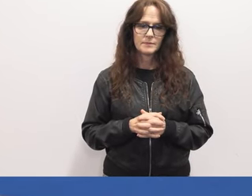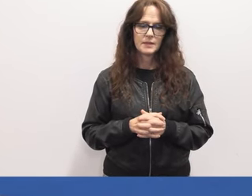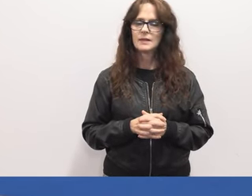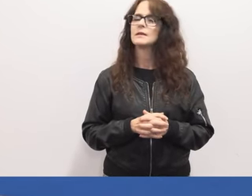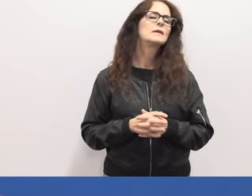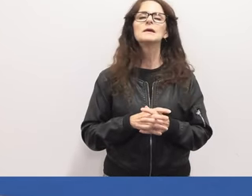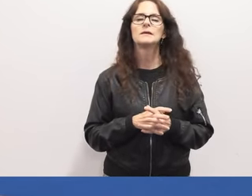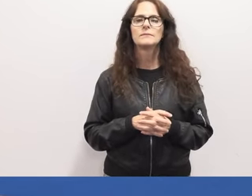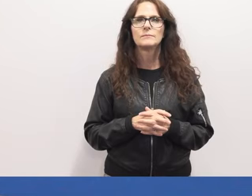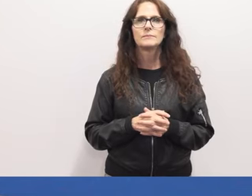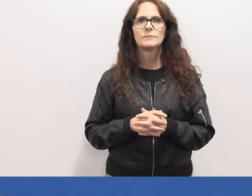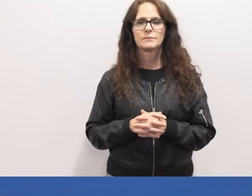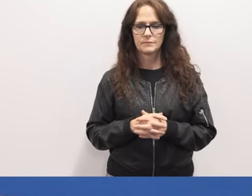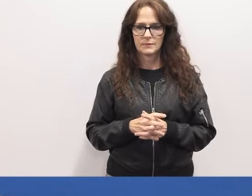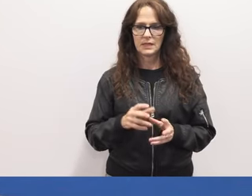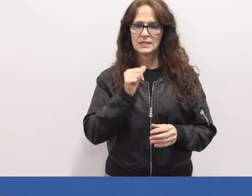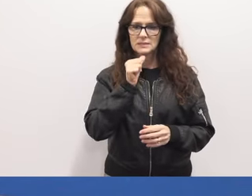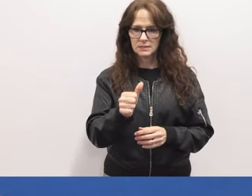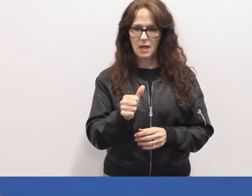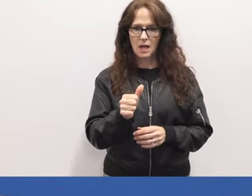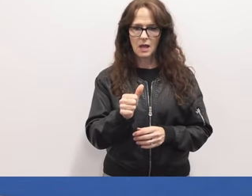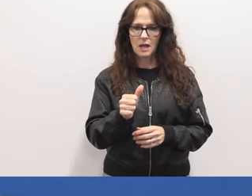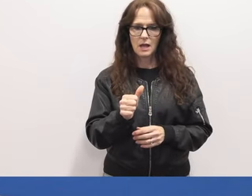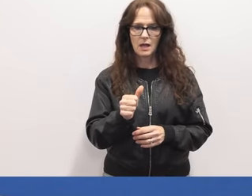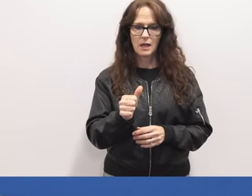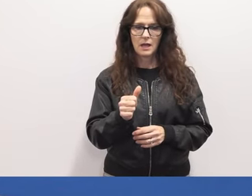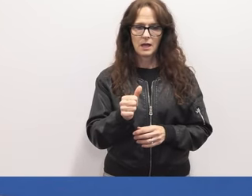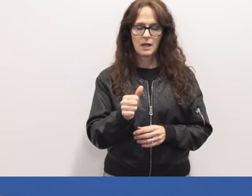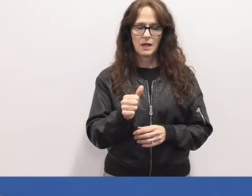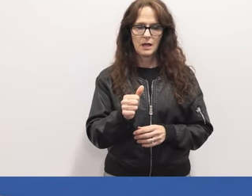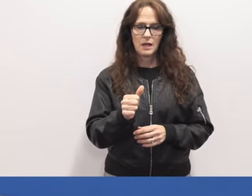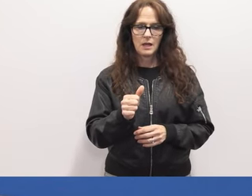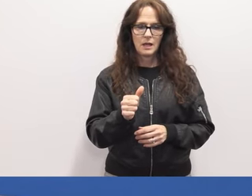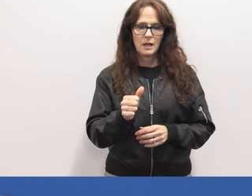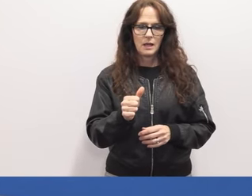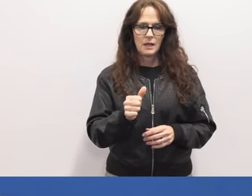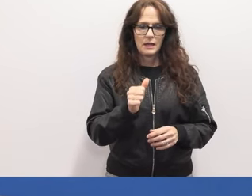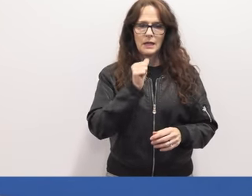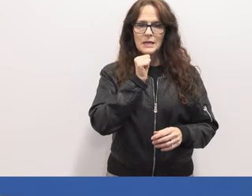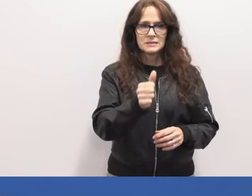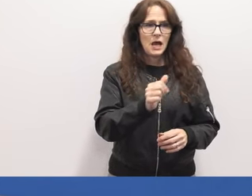it's not as though, because it's not a board goal that it's not gonna happen,